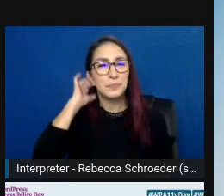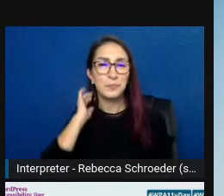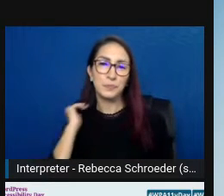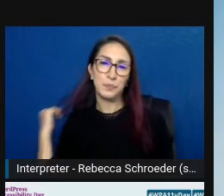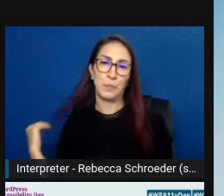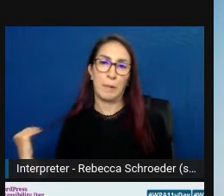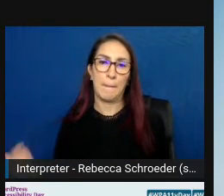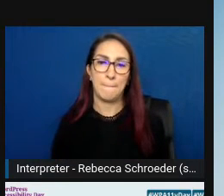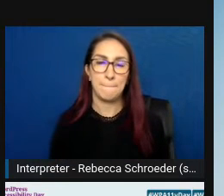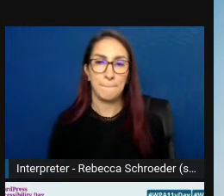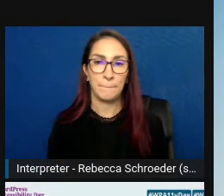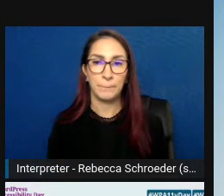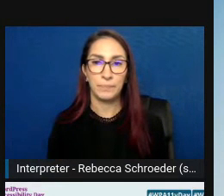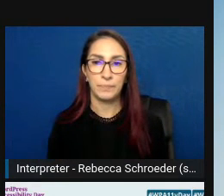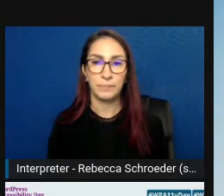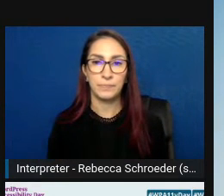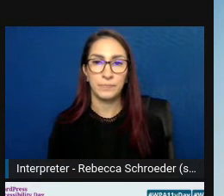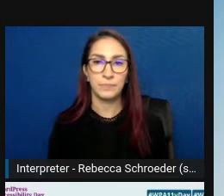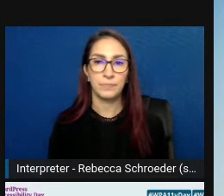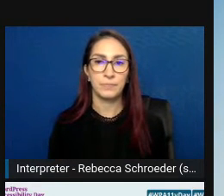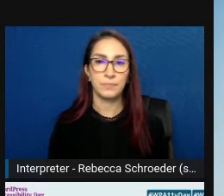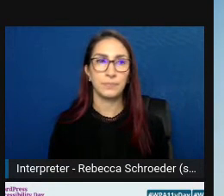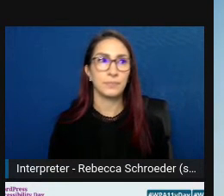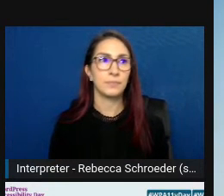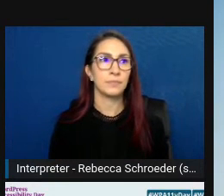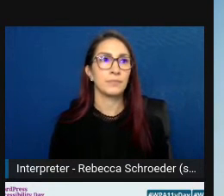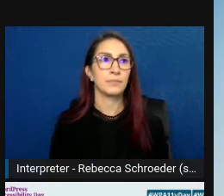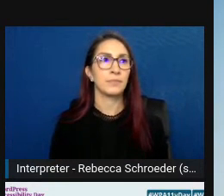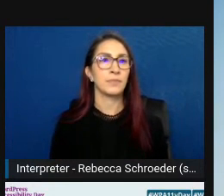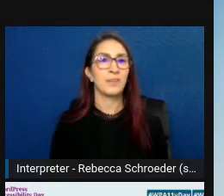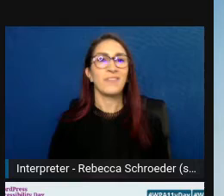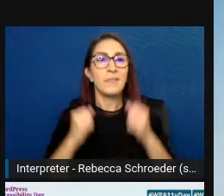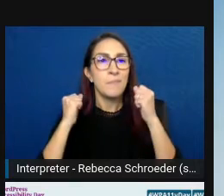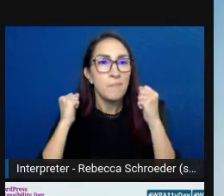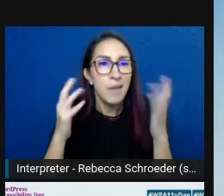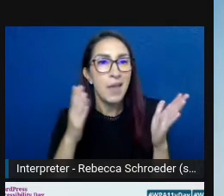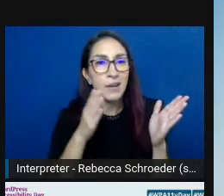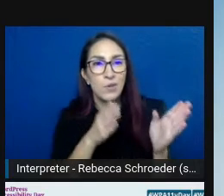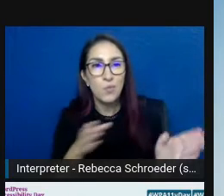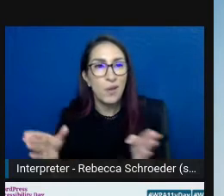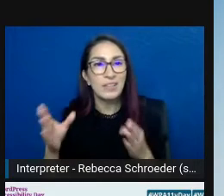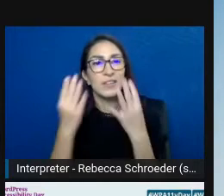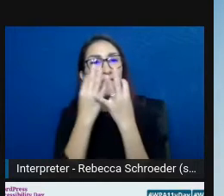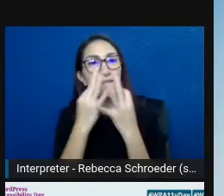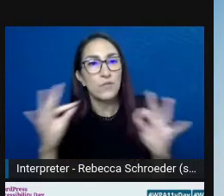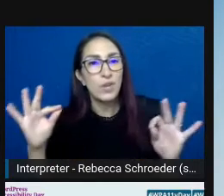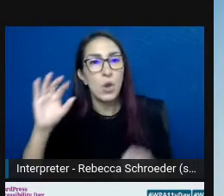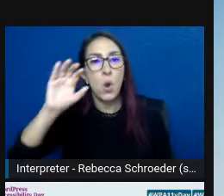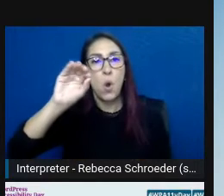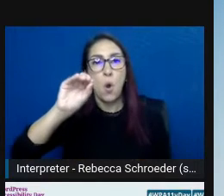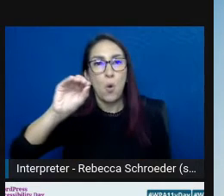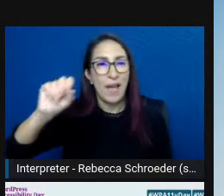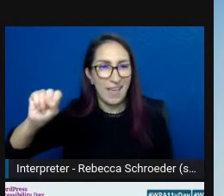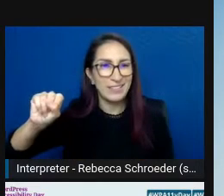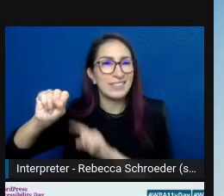There's so many ways free open-source software, FOS OS. Open-source software has changed the world.